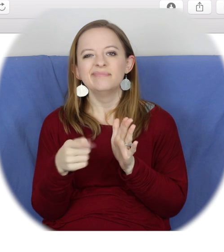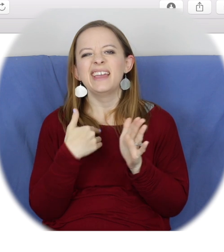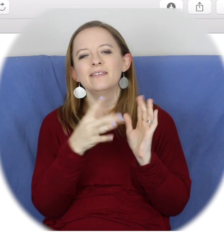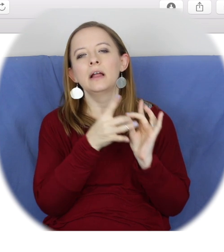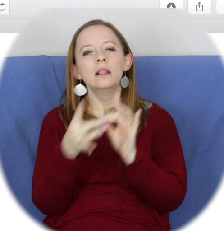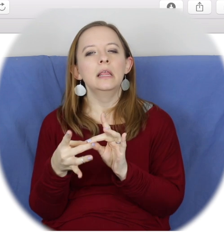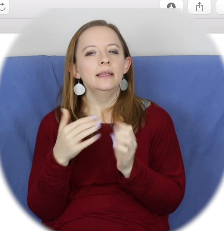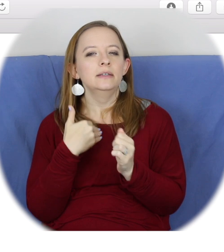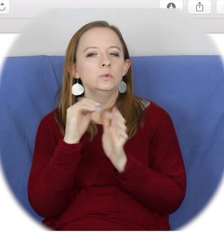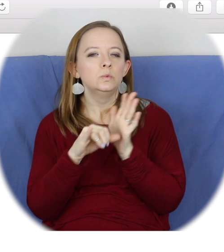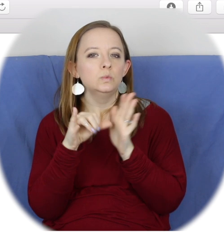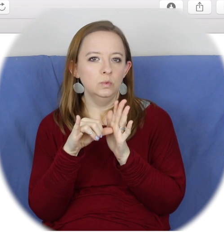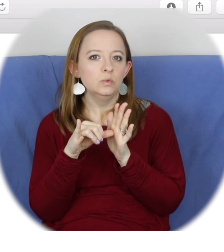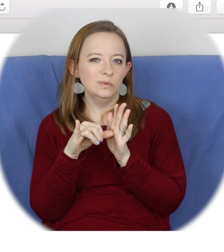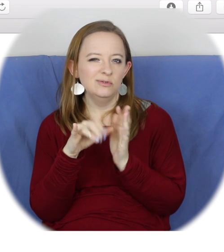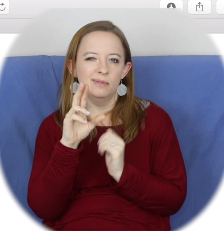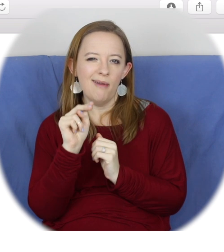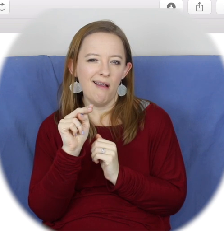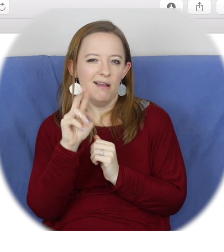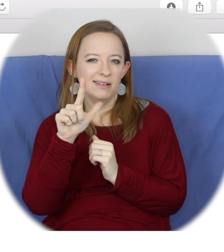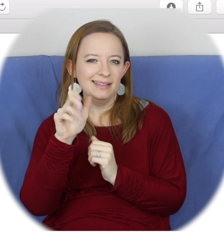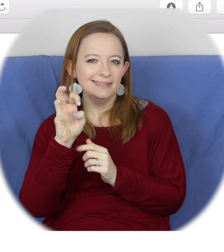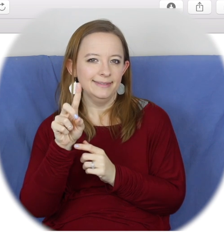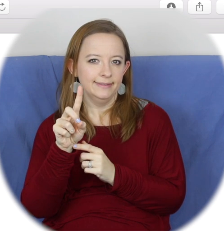so I have it linked to my Youtube as unlisted